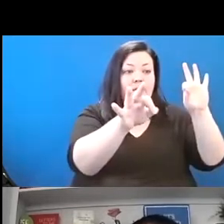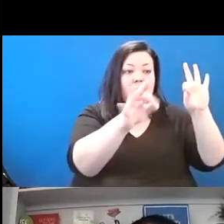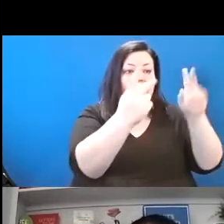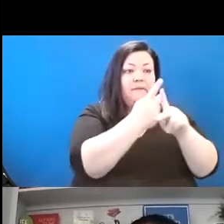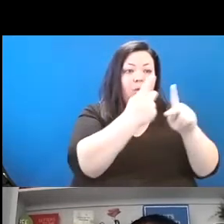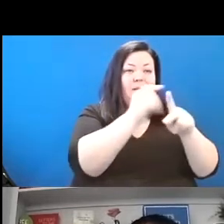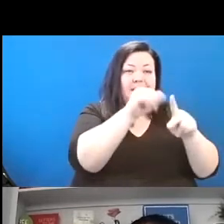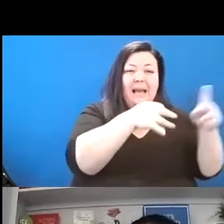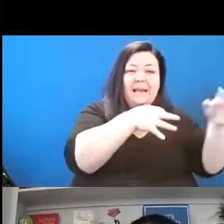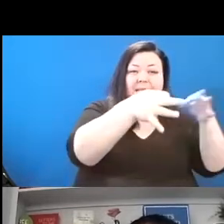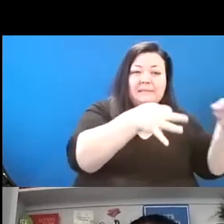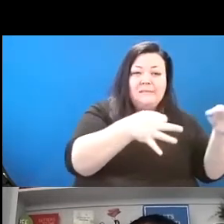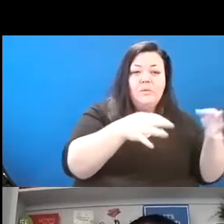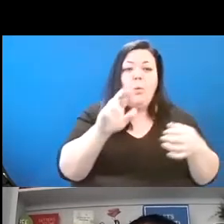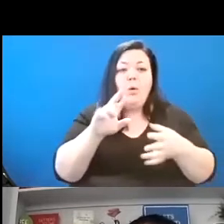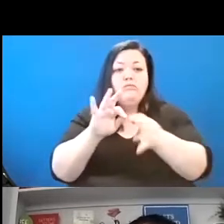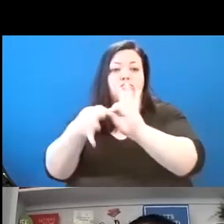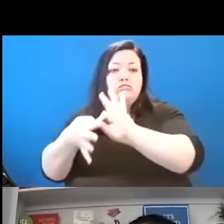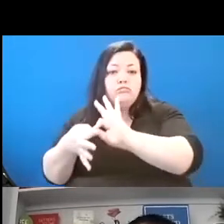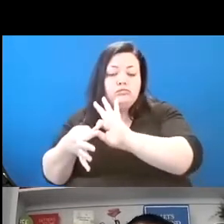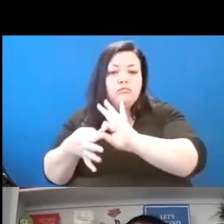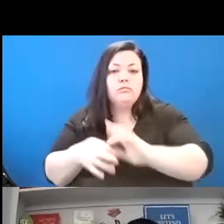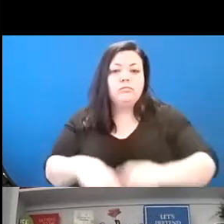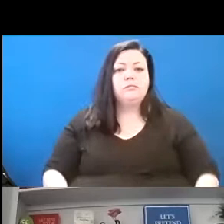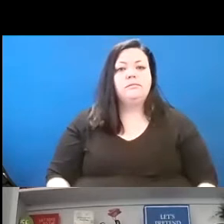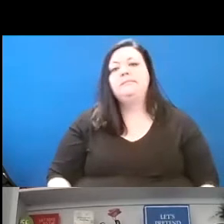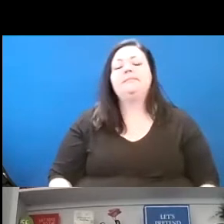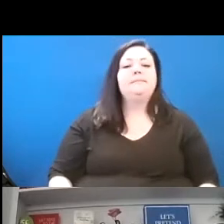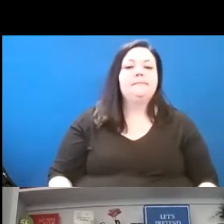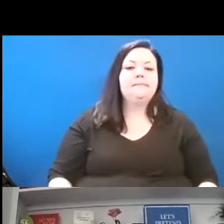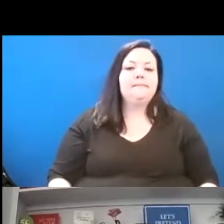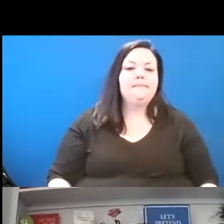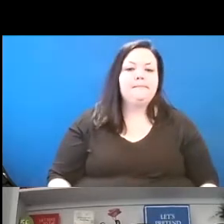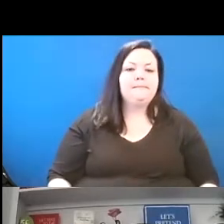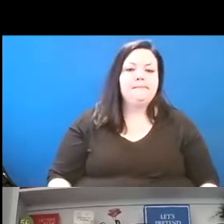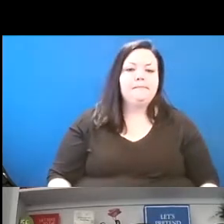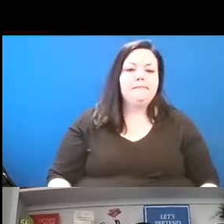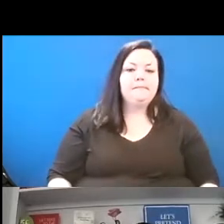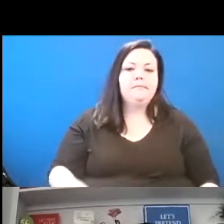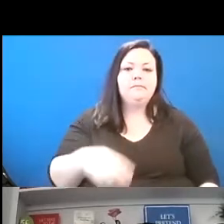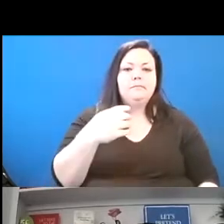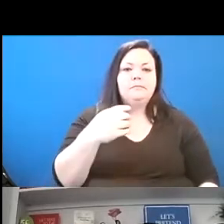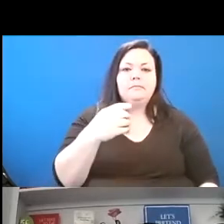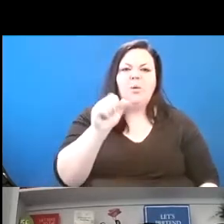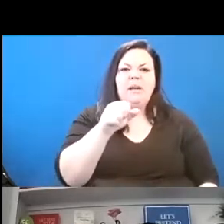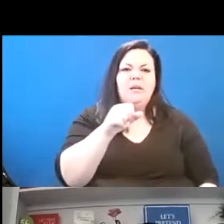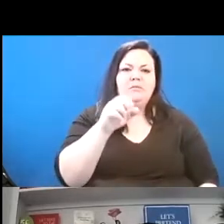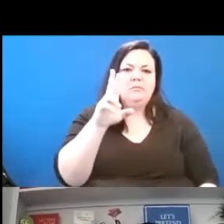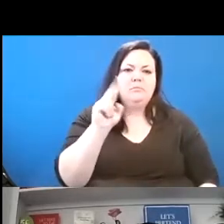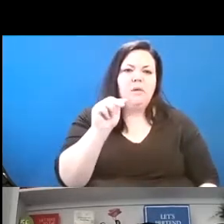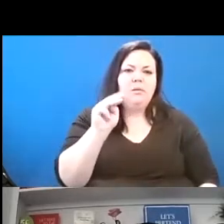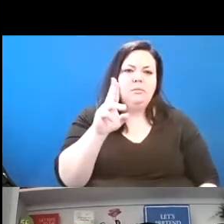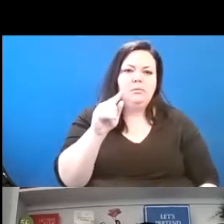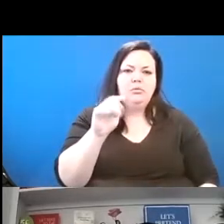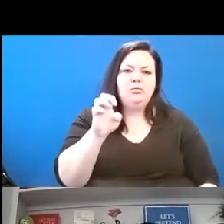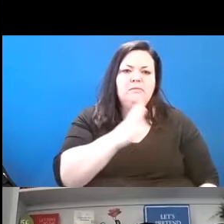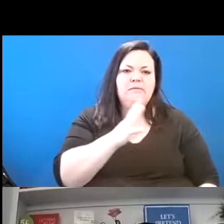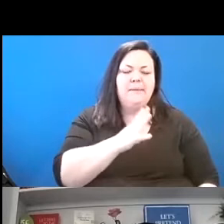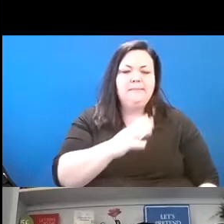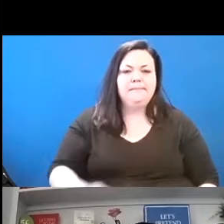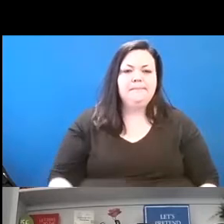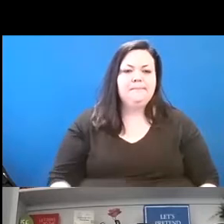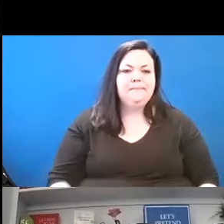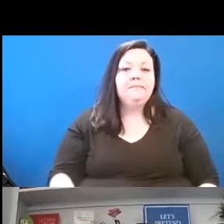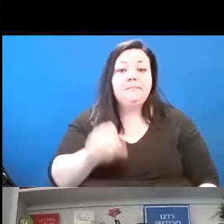interpretation or description and we can just unmute at this point since it's all of us yes um